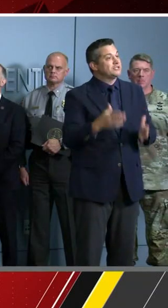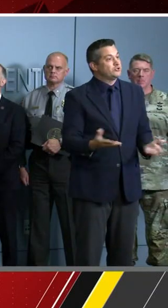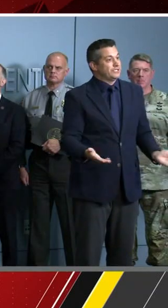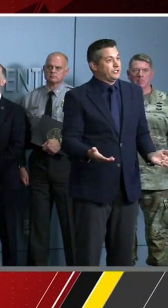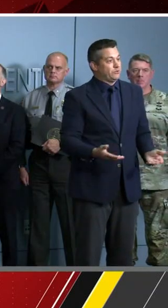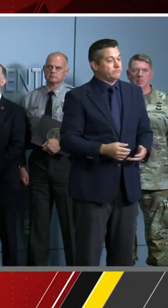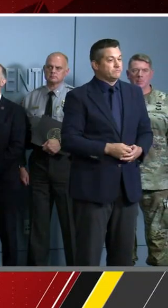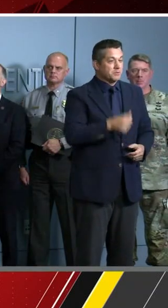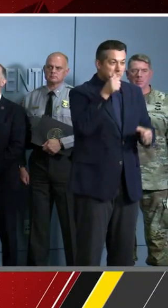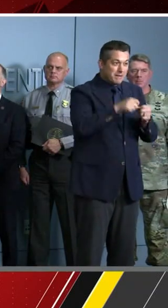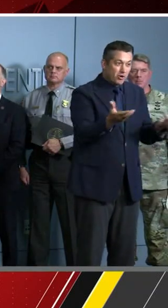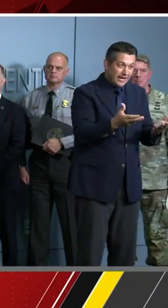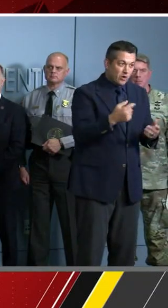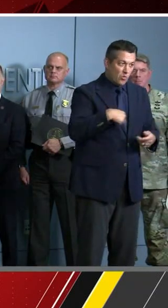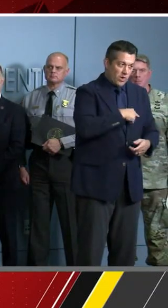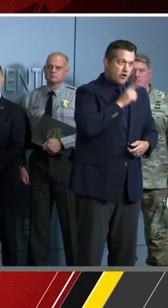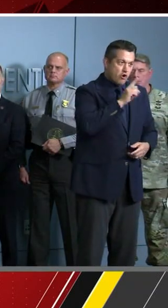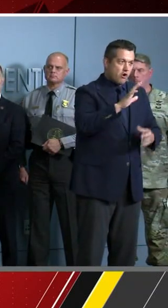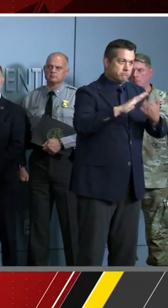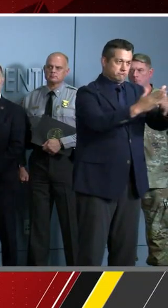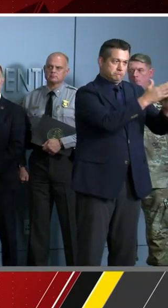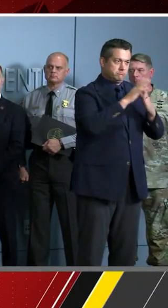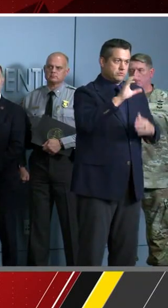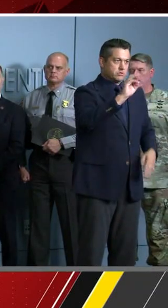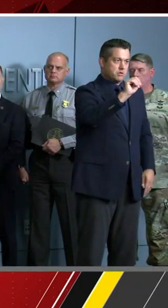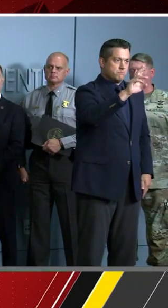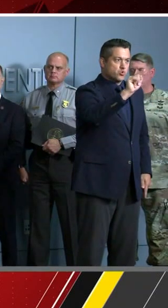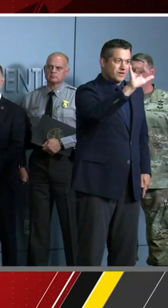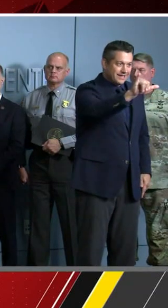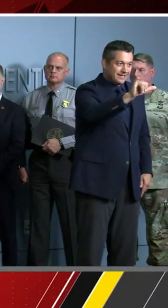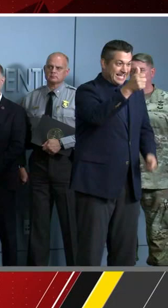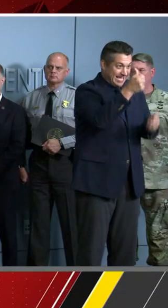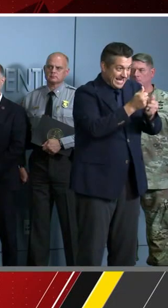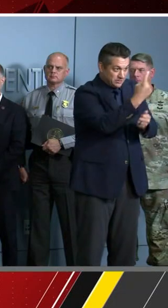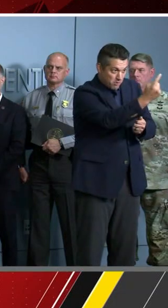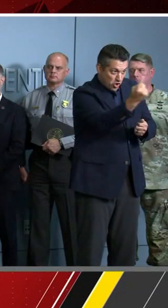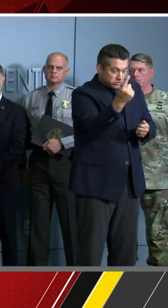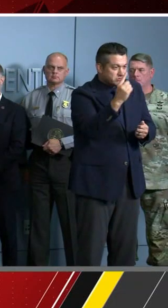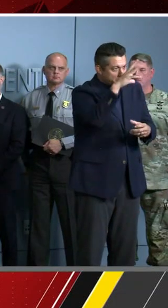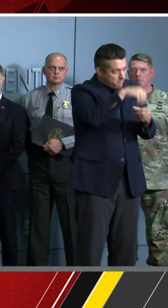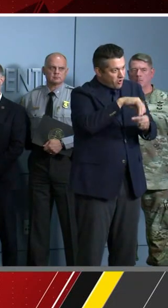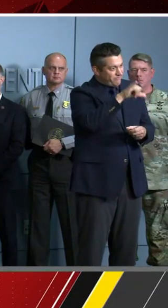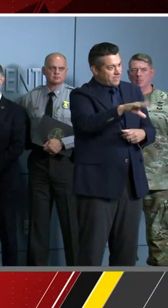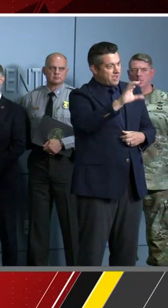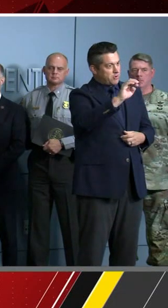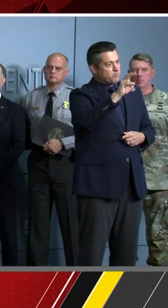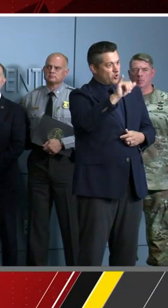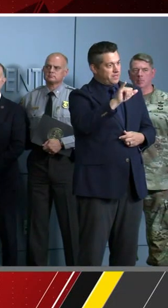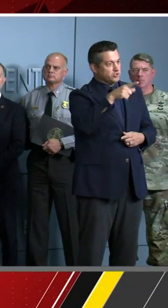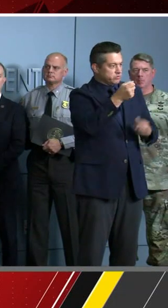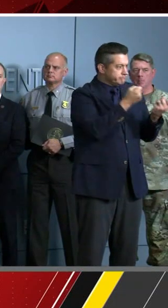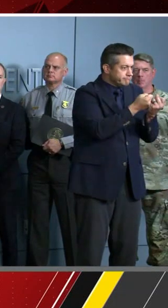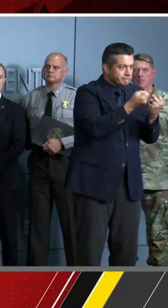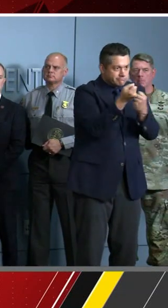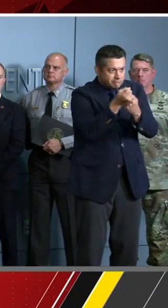whole of community approach, and each of you are an important part of that. Remember to take